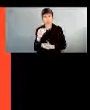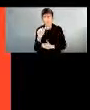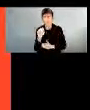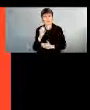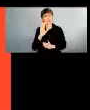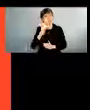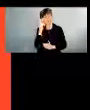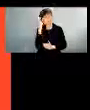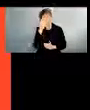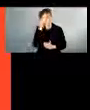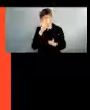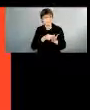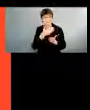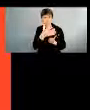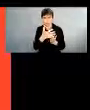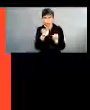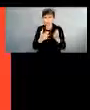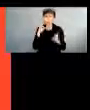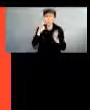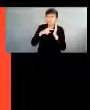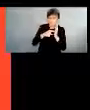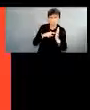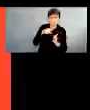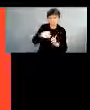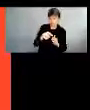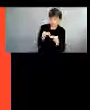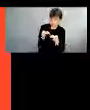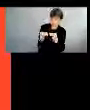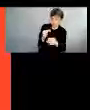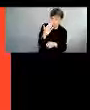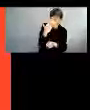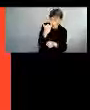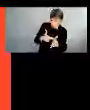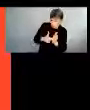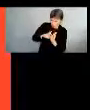For example, explain why you need this particular equipment and how it will impact your proposed